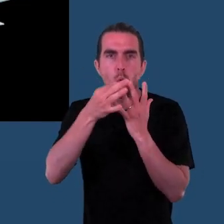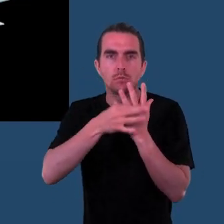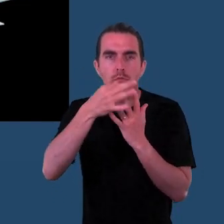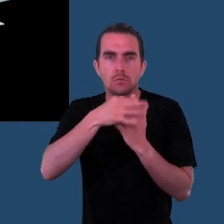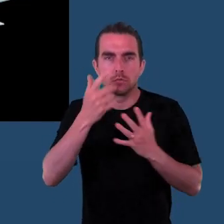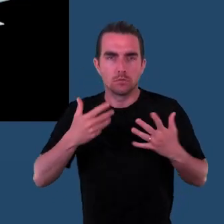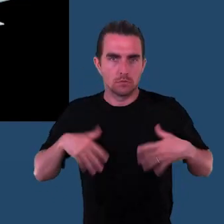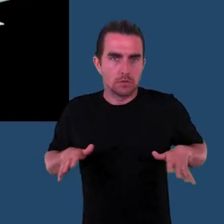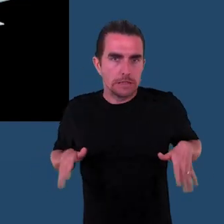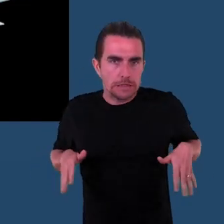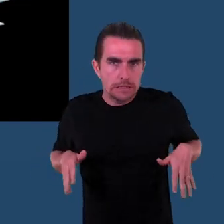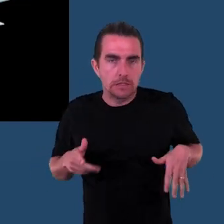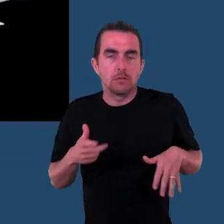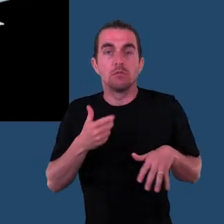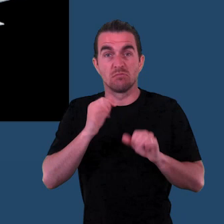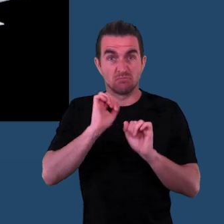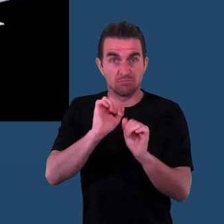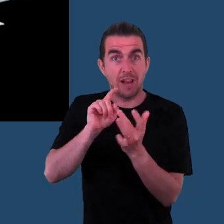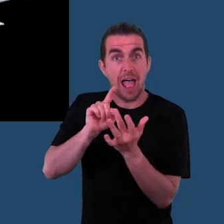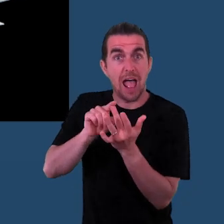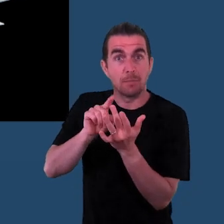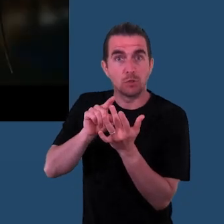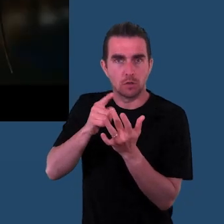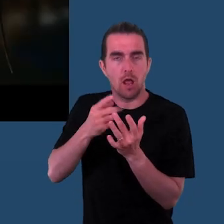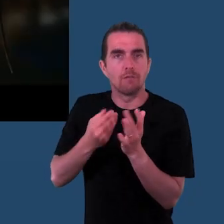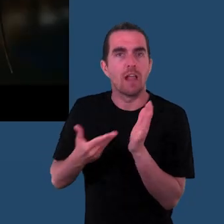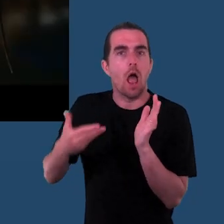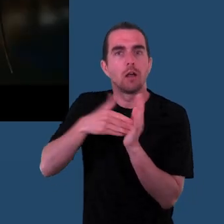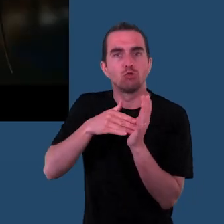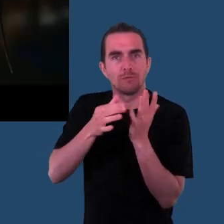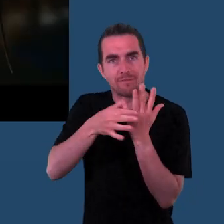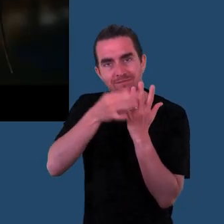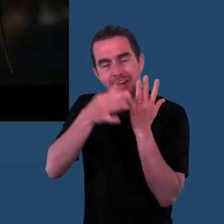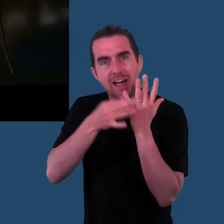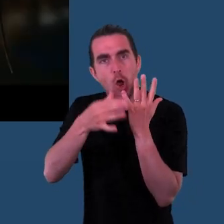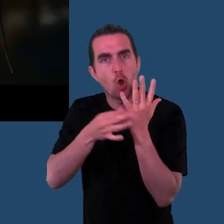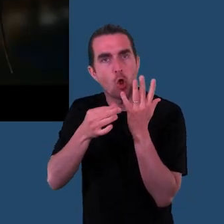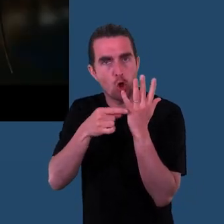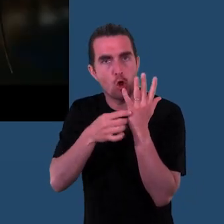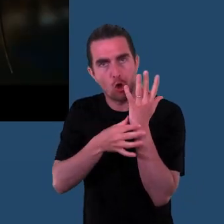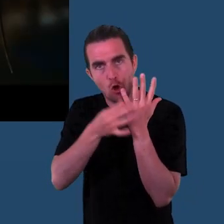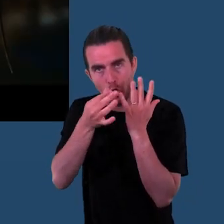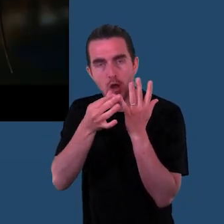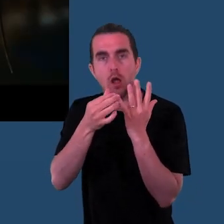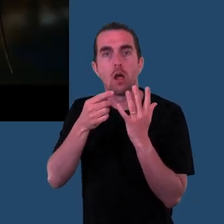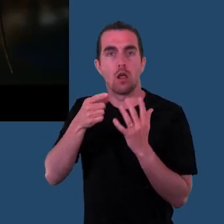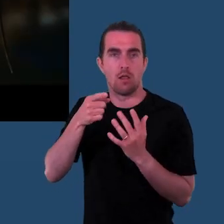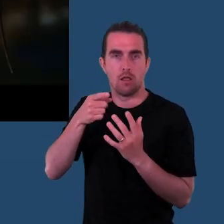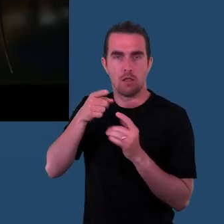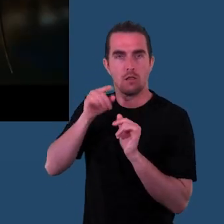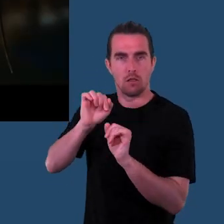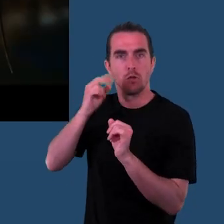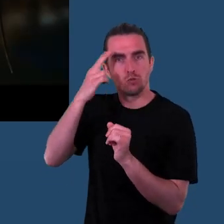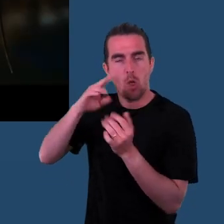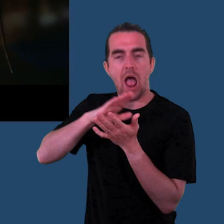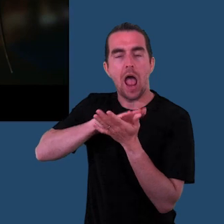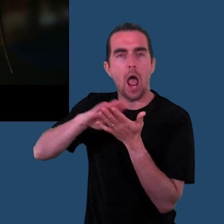And in some cases, the ichthyosaurs will have an extra finger. That condition's called hyperdactyly,